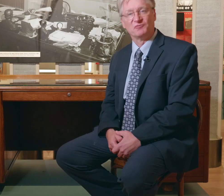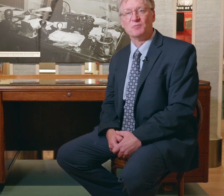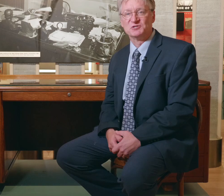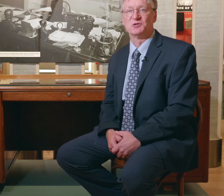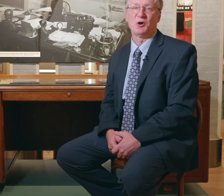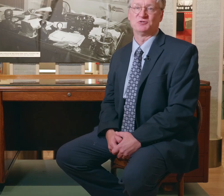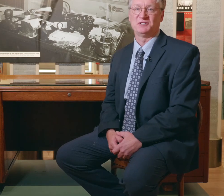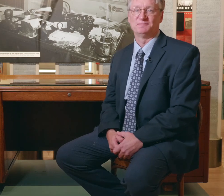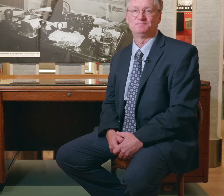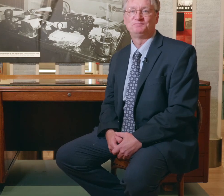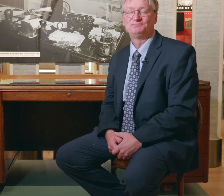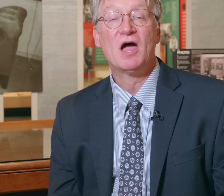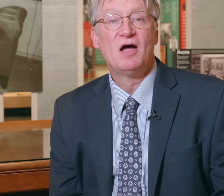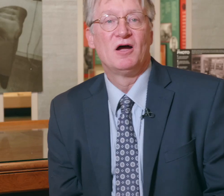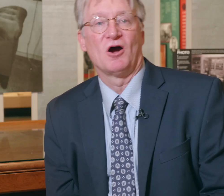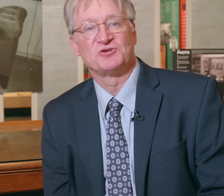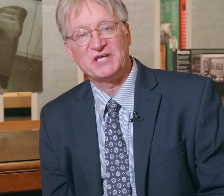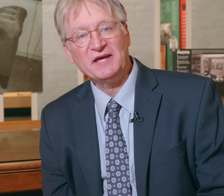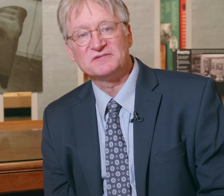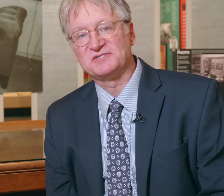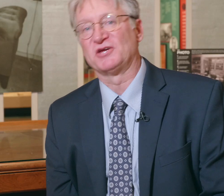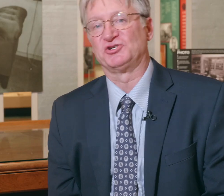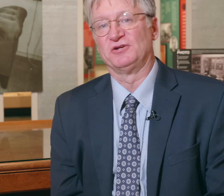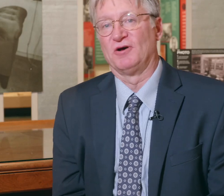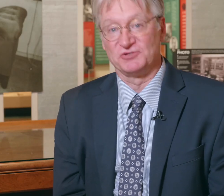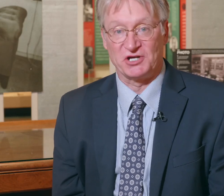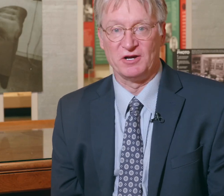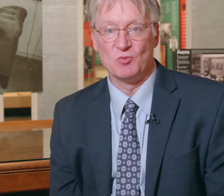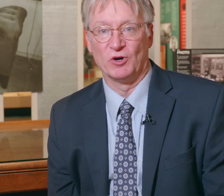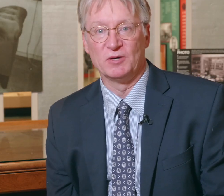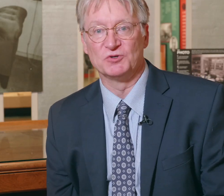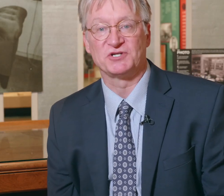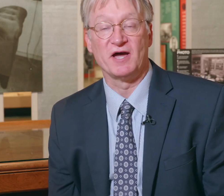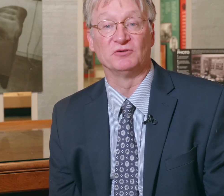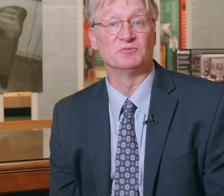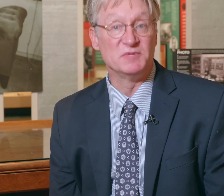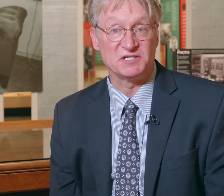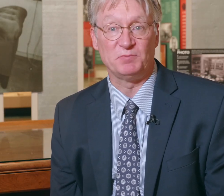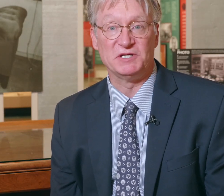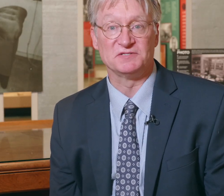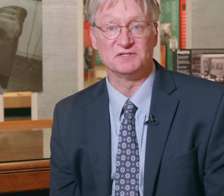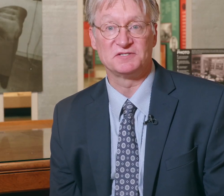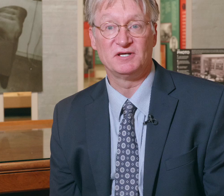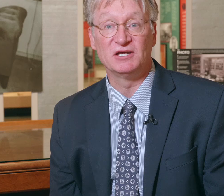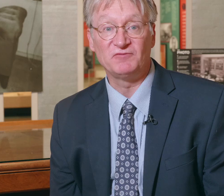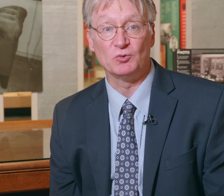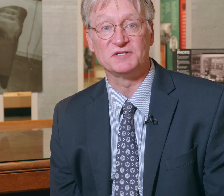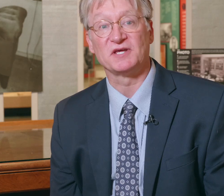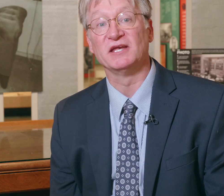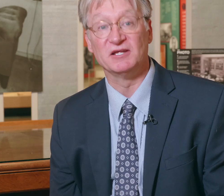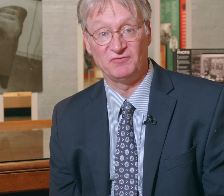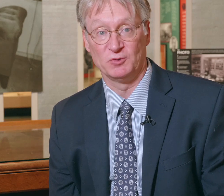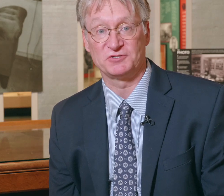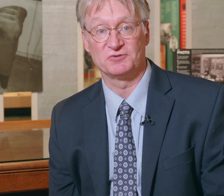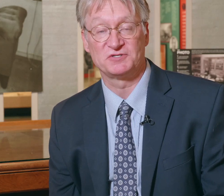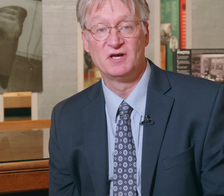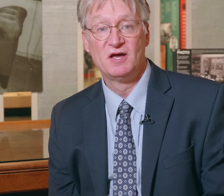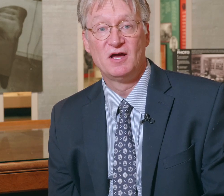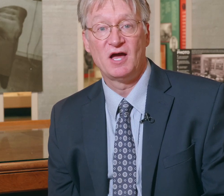from the symposium. Our second session on Saturday morning was titled, "Missing Pieces: Influence and Influencers",